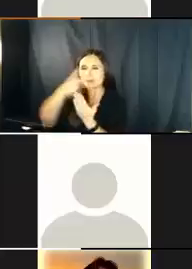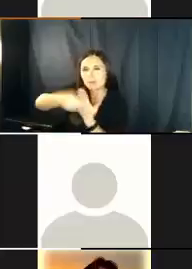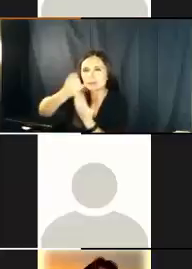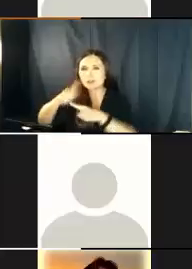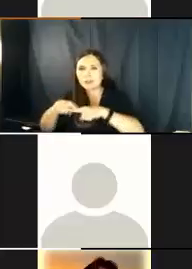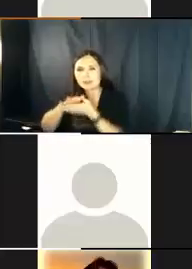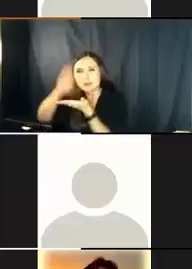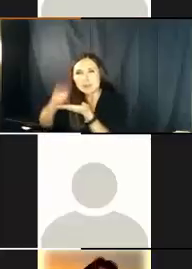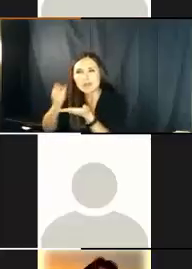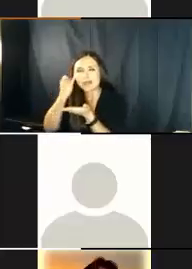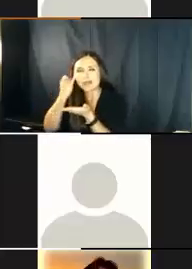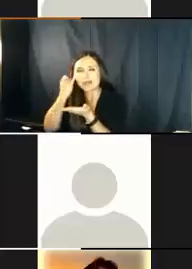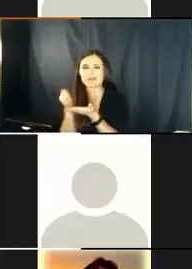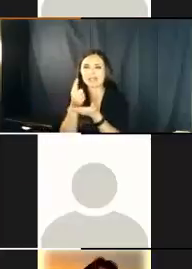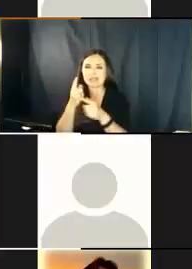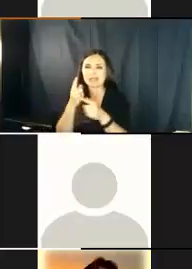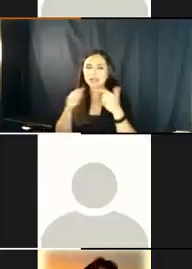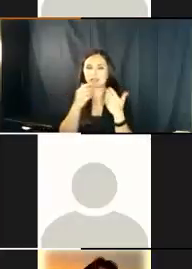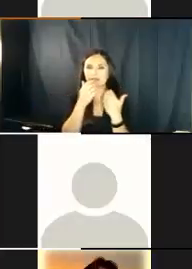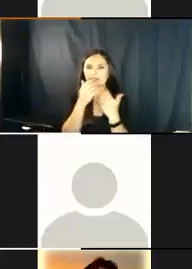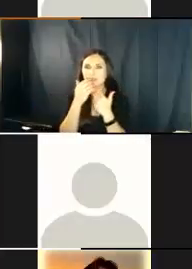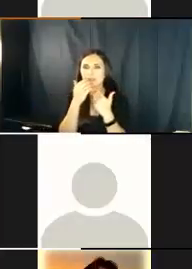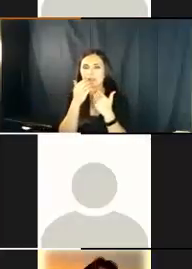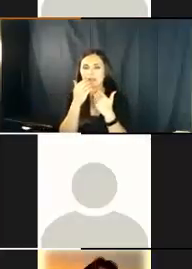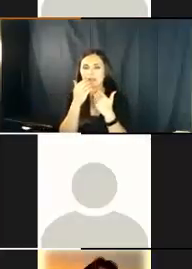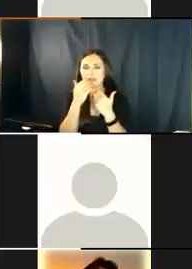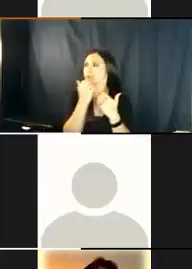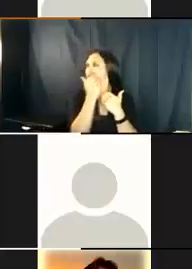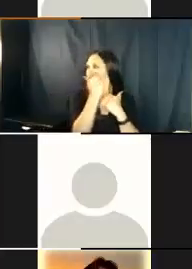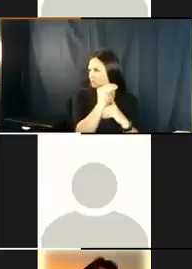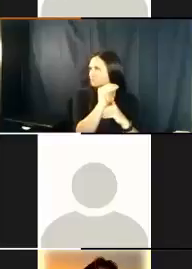any type of asynchronous learning which I highly recommend, think through all of the